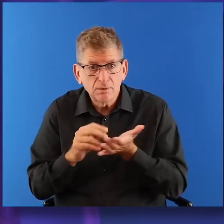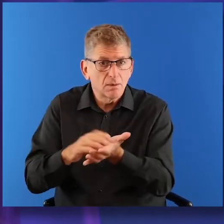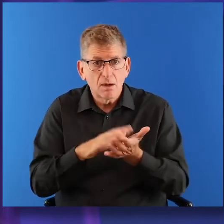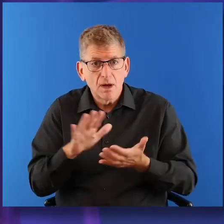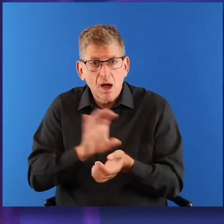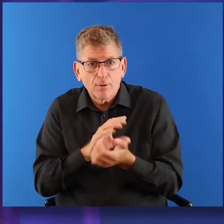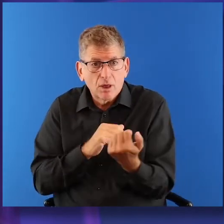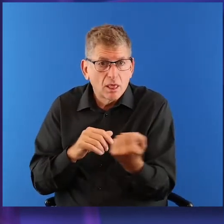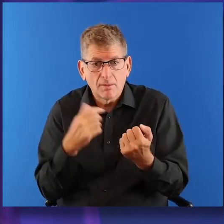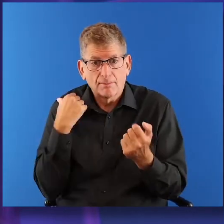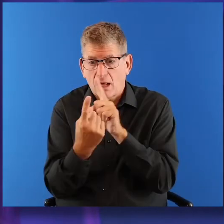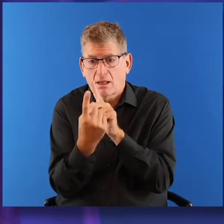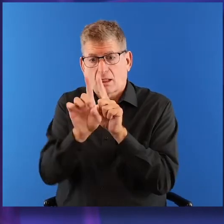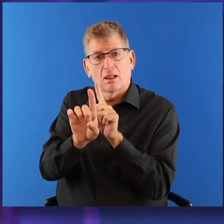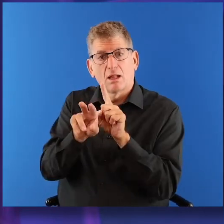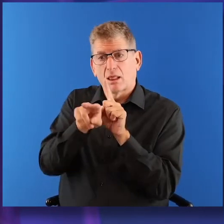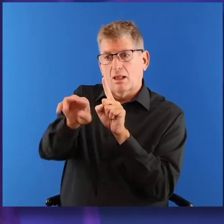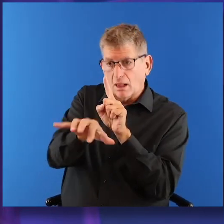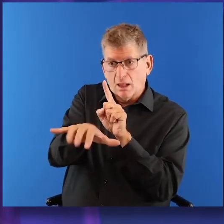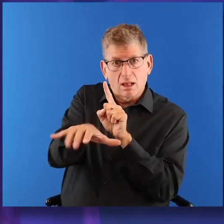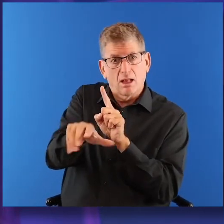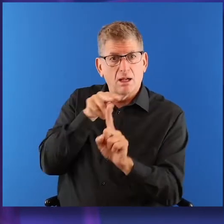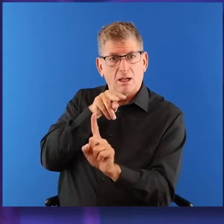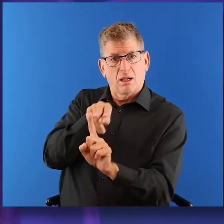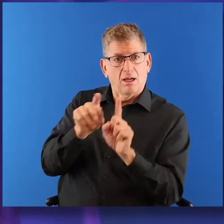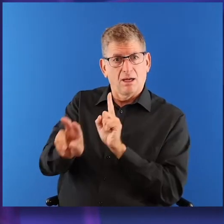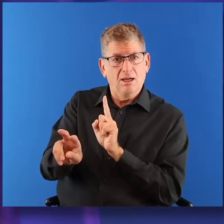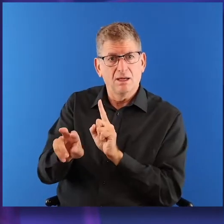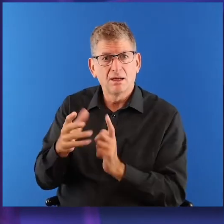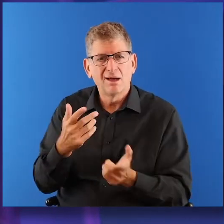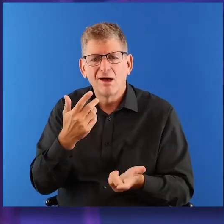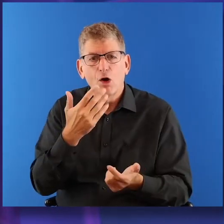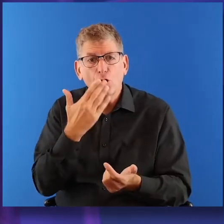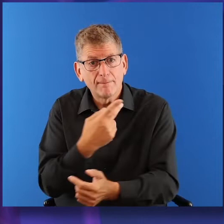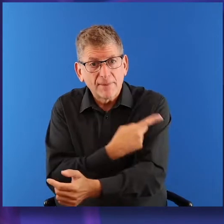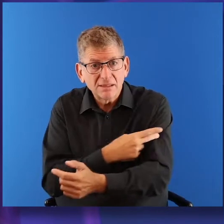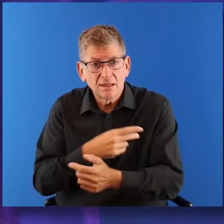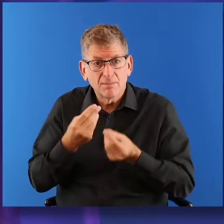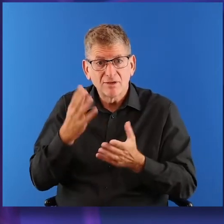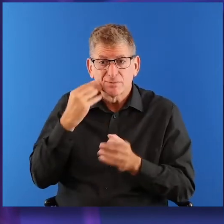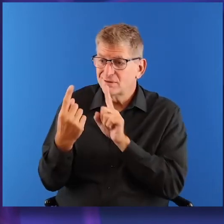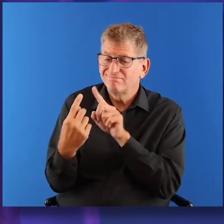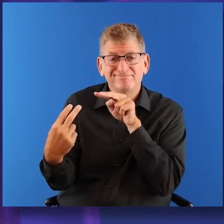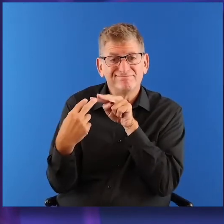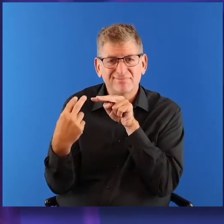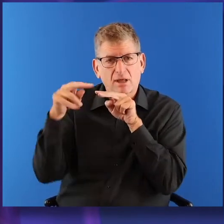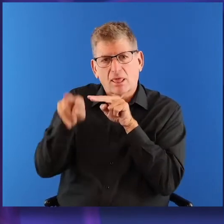their back turned towards you, hardly a good patient or a provider experience.